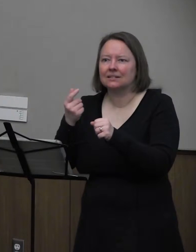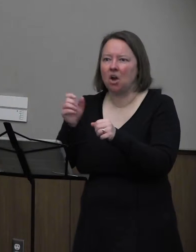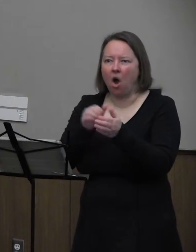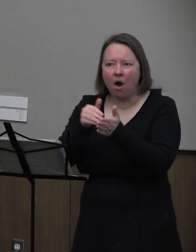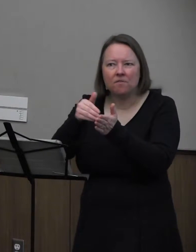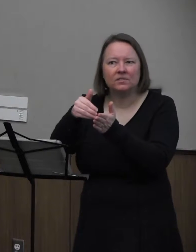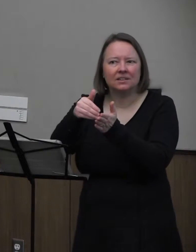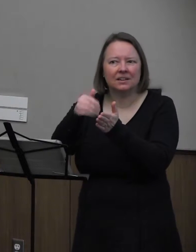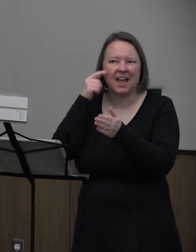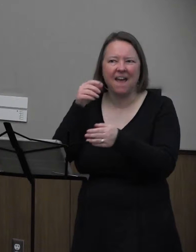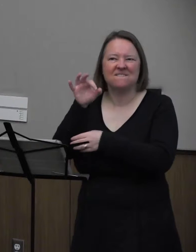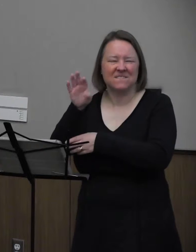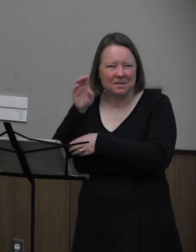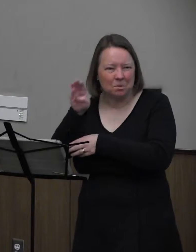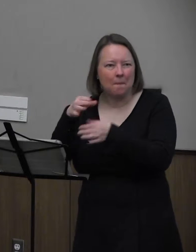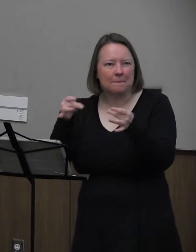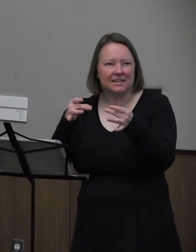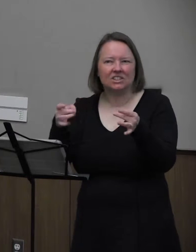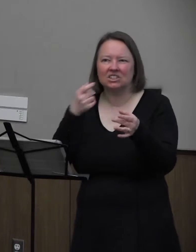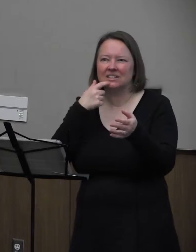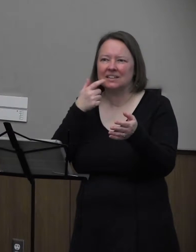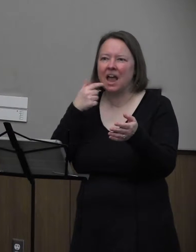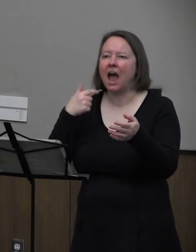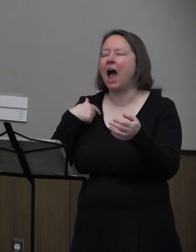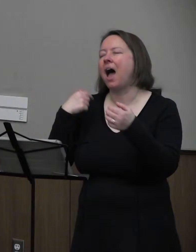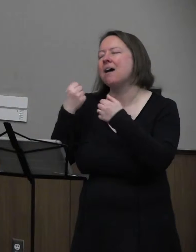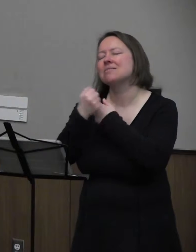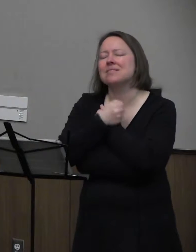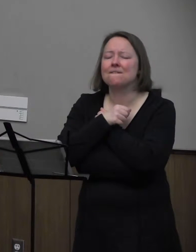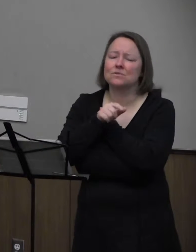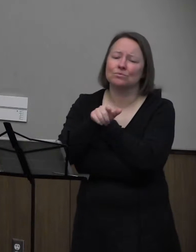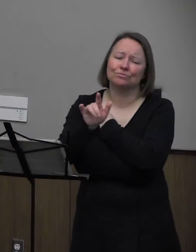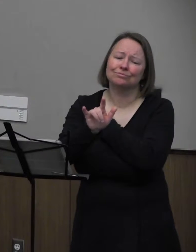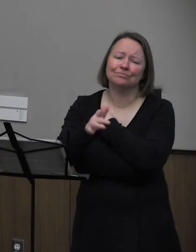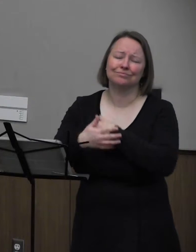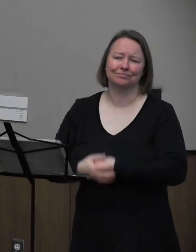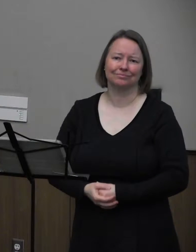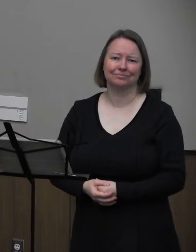And we would Facebook message and say 'I love you.'